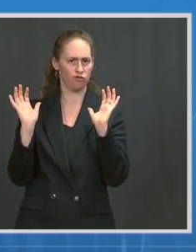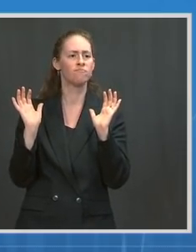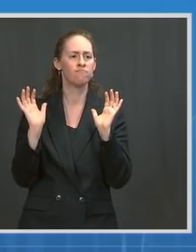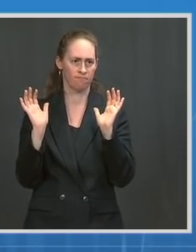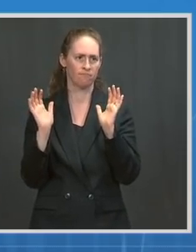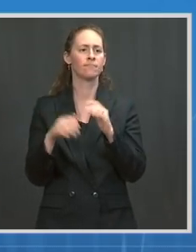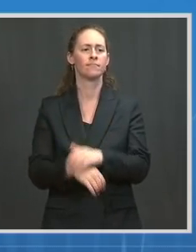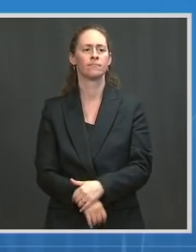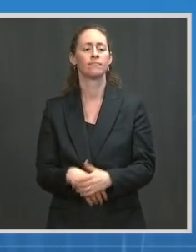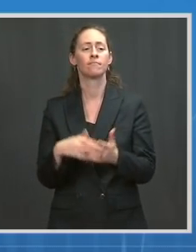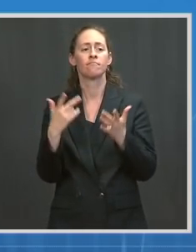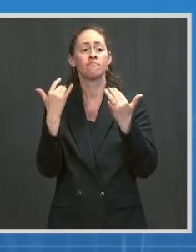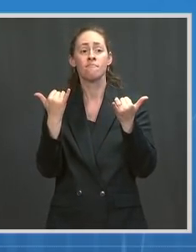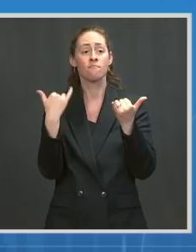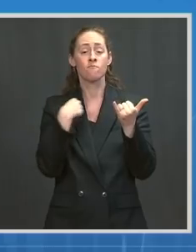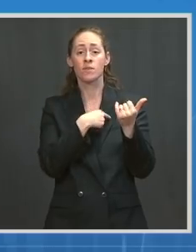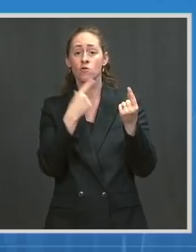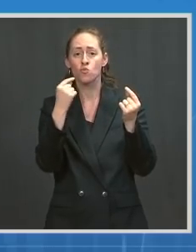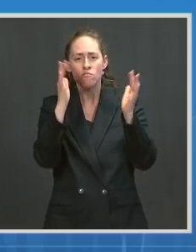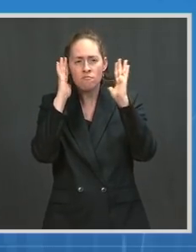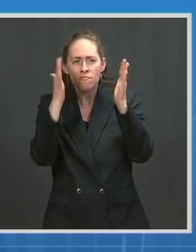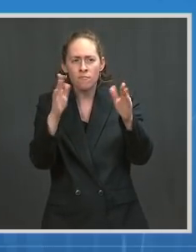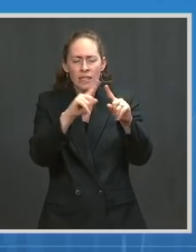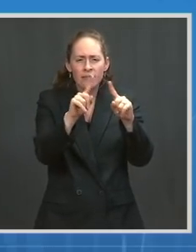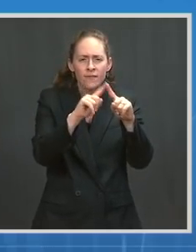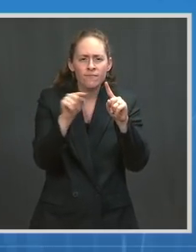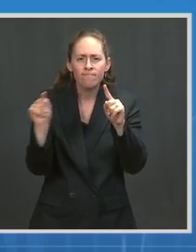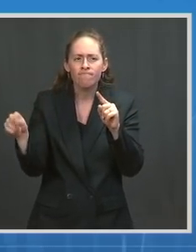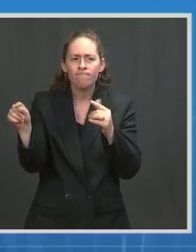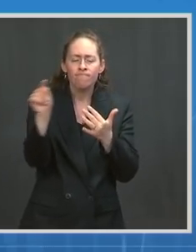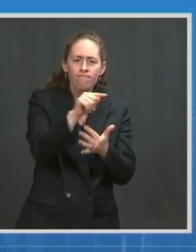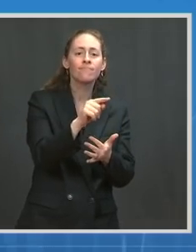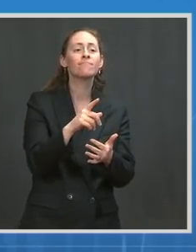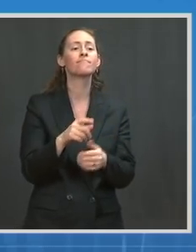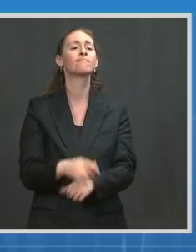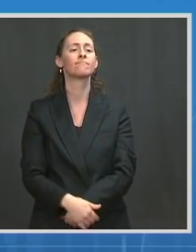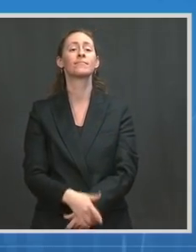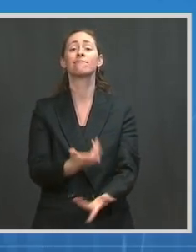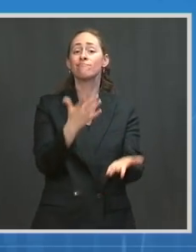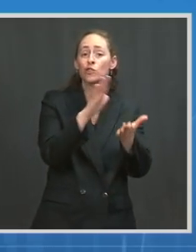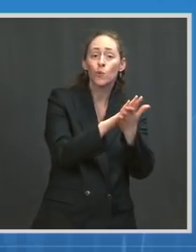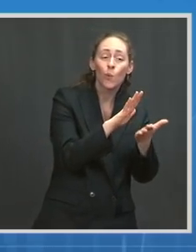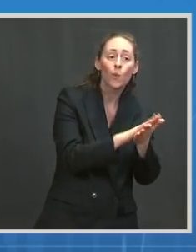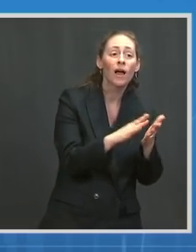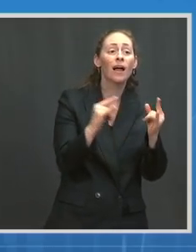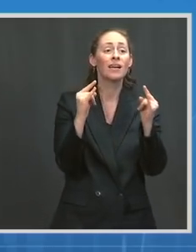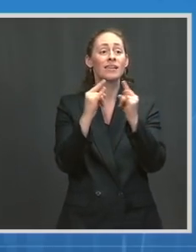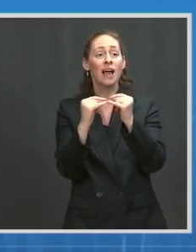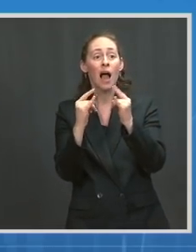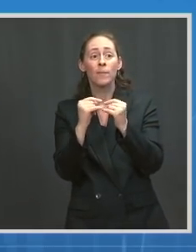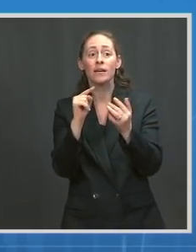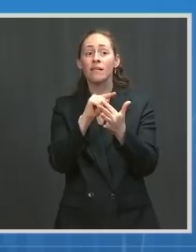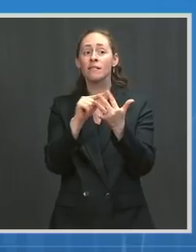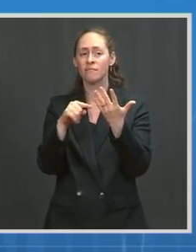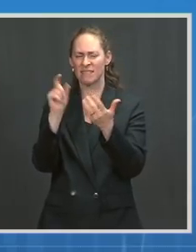as you note, schools and camps -- and that will be the work that we have ahead of us. Mr. Slavitt: Next question.